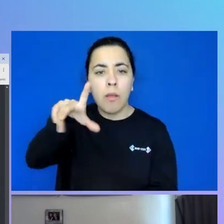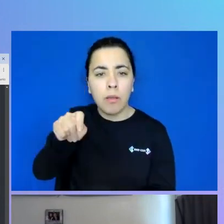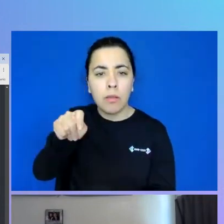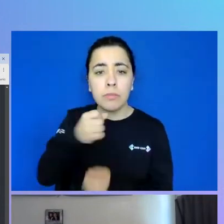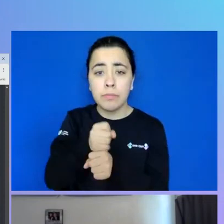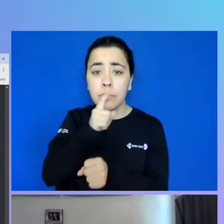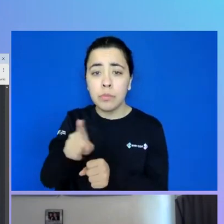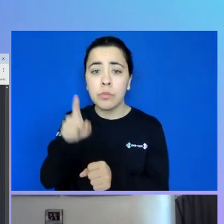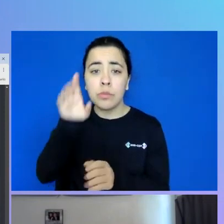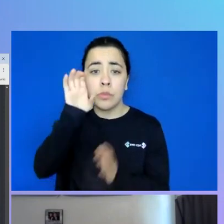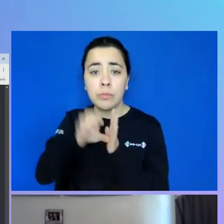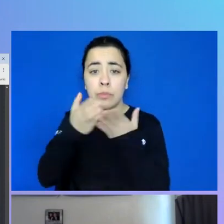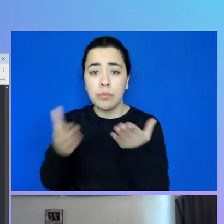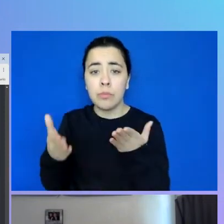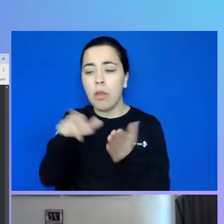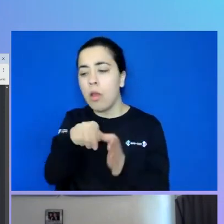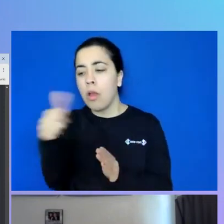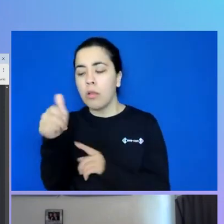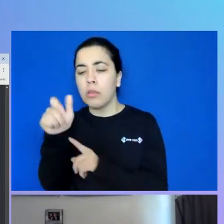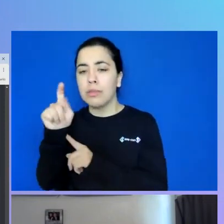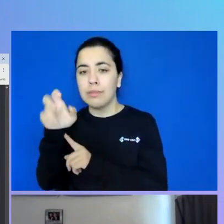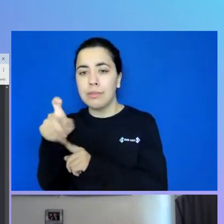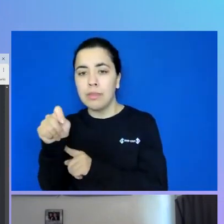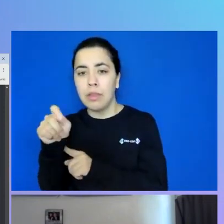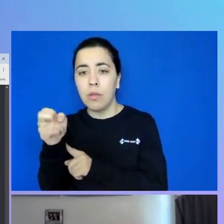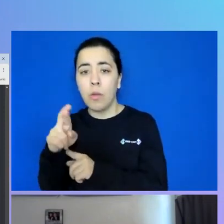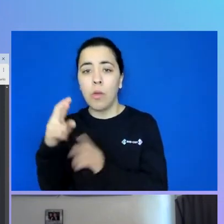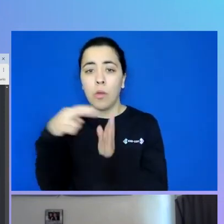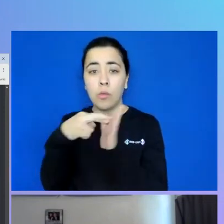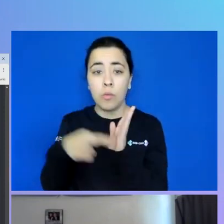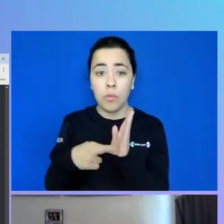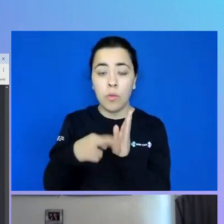a role of none or presentation on. So without doing too much